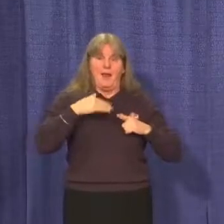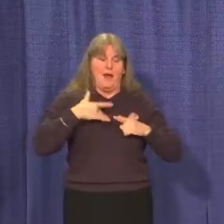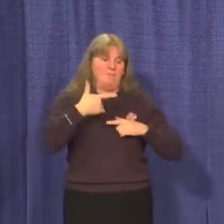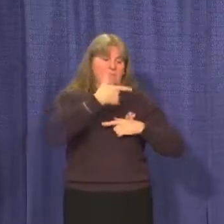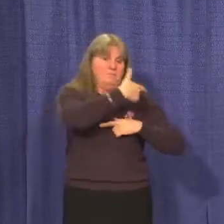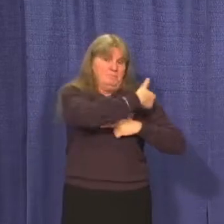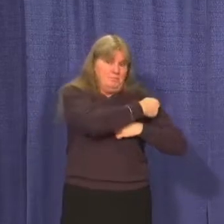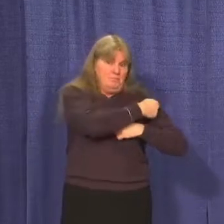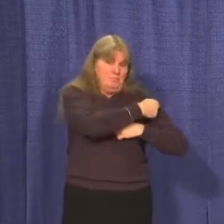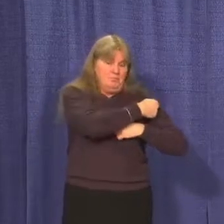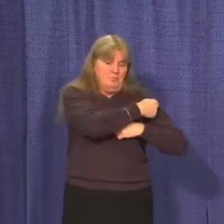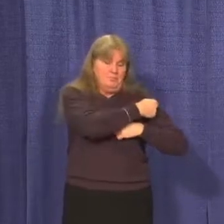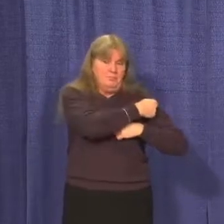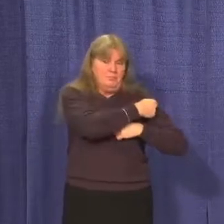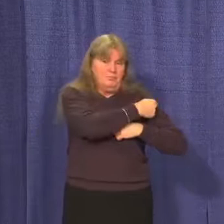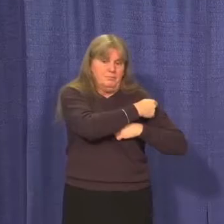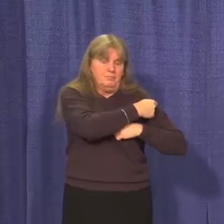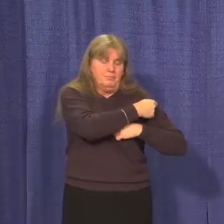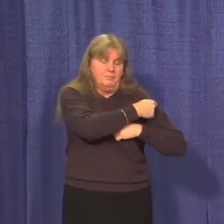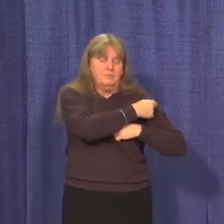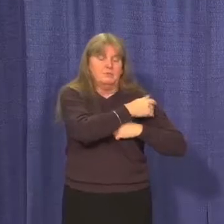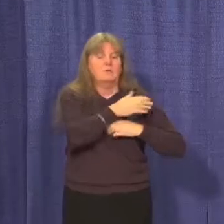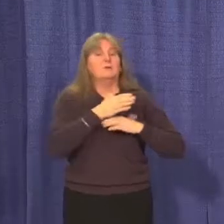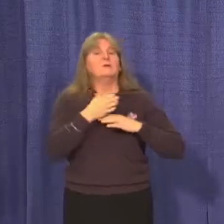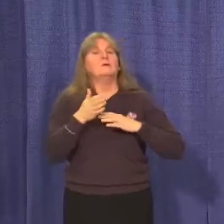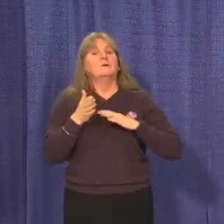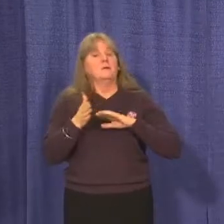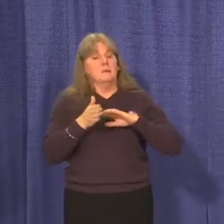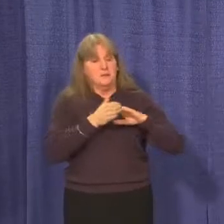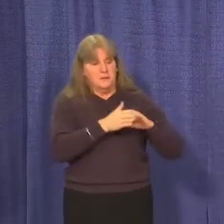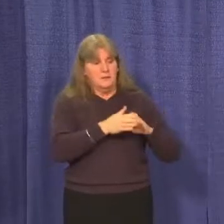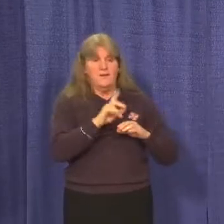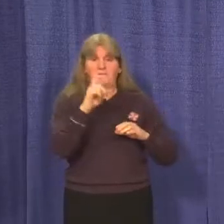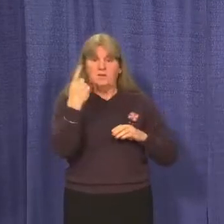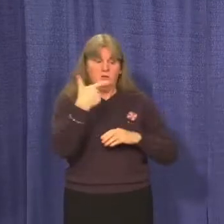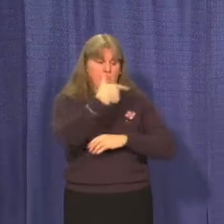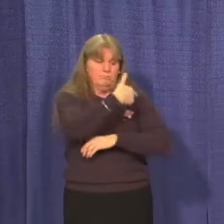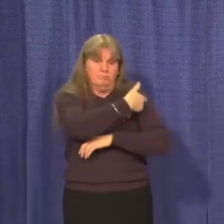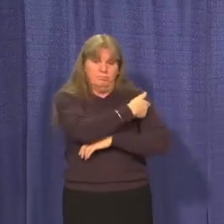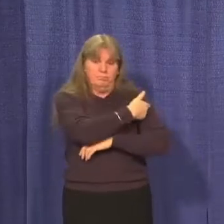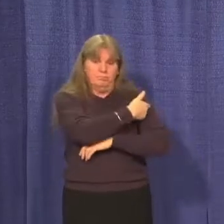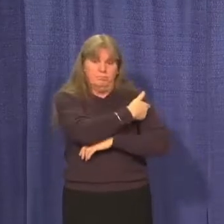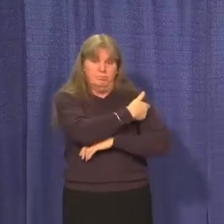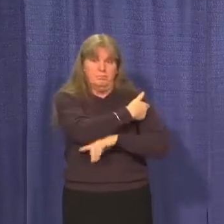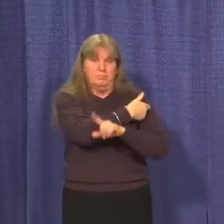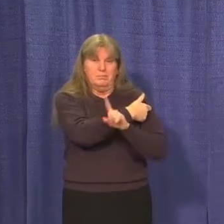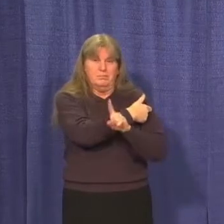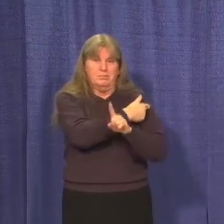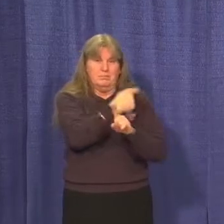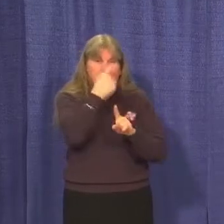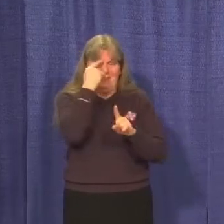If you remove those people, you will find that those who got their first dose, I think in